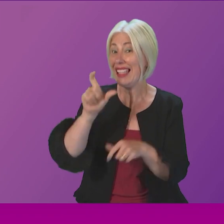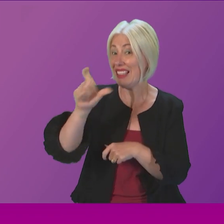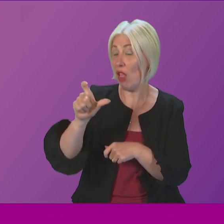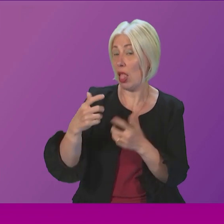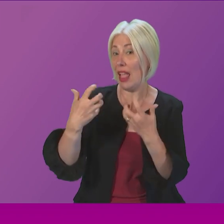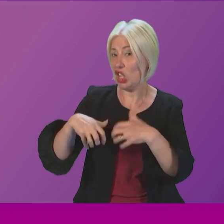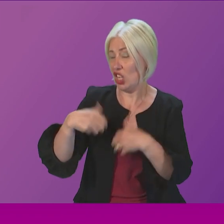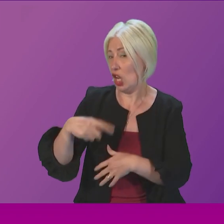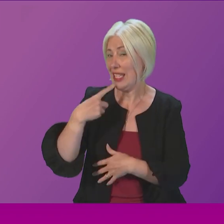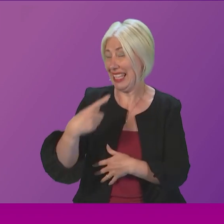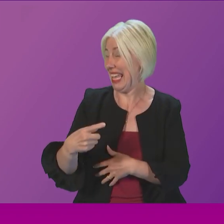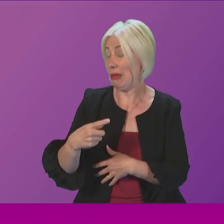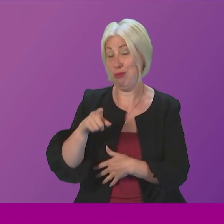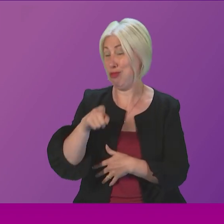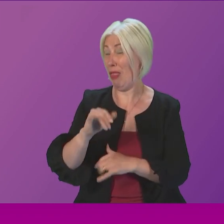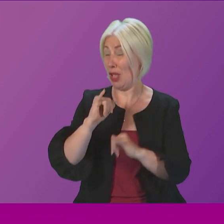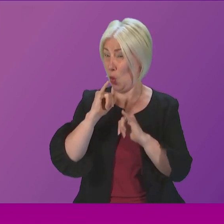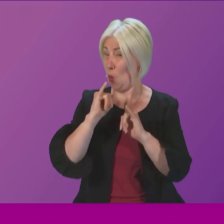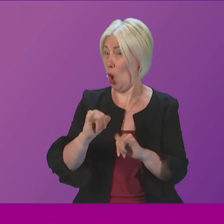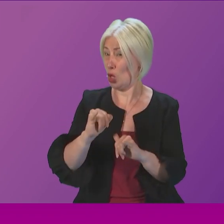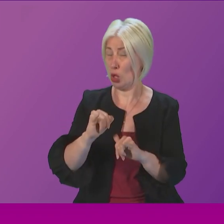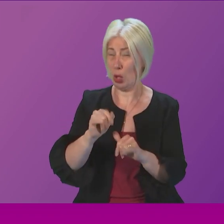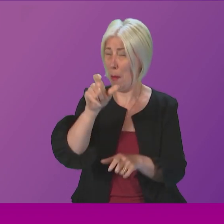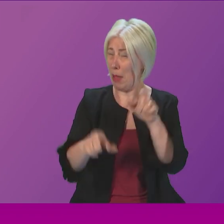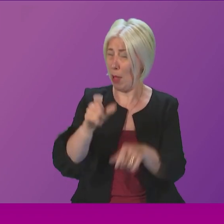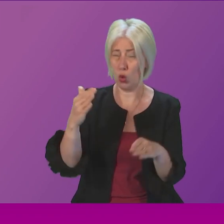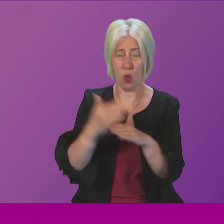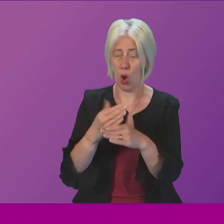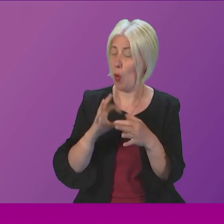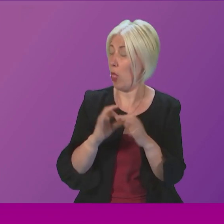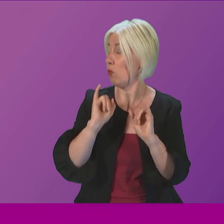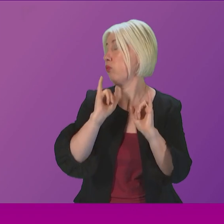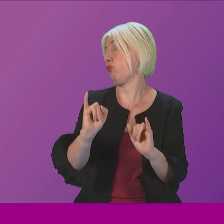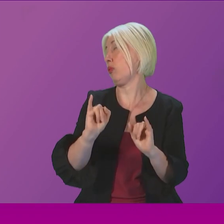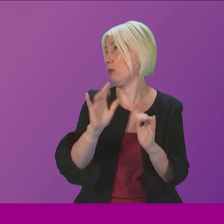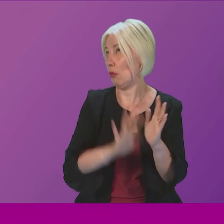“the worst client to work for in the” United Kingdom.